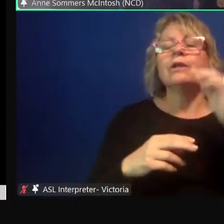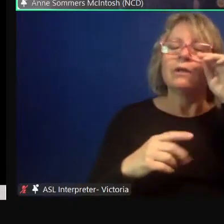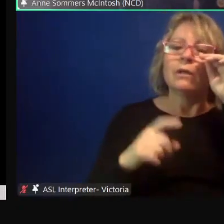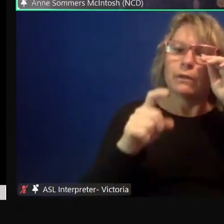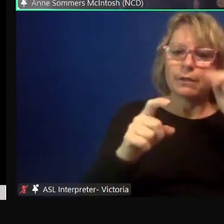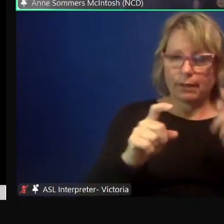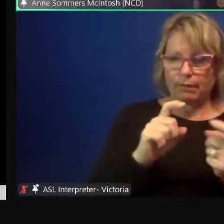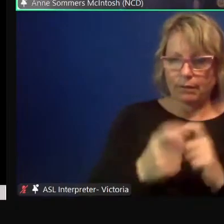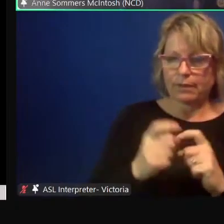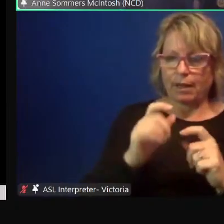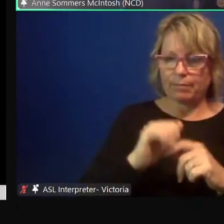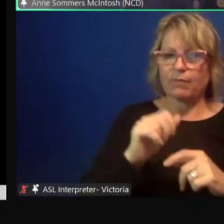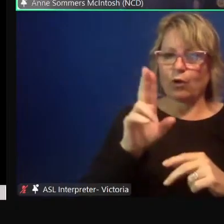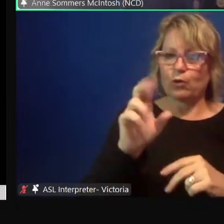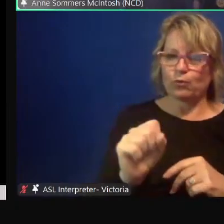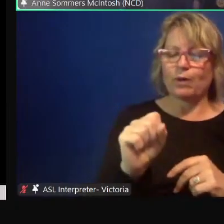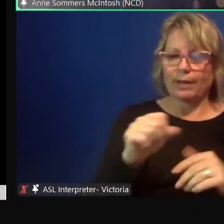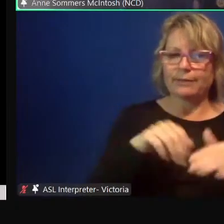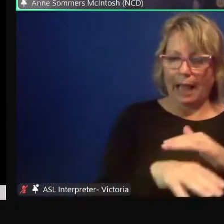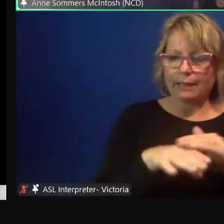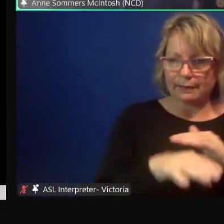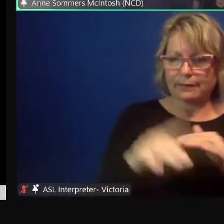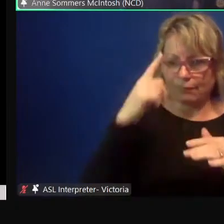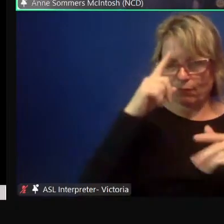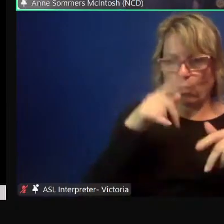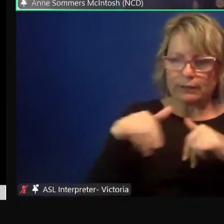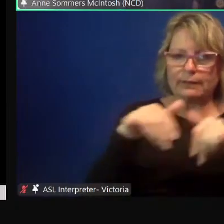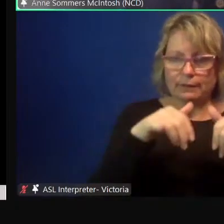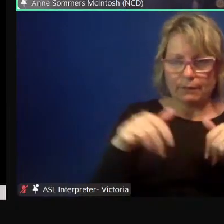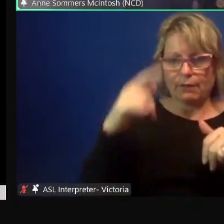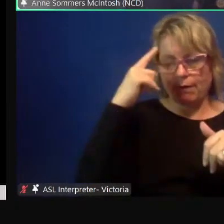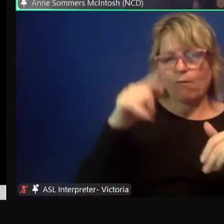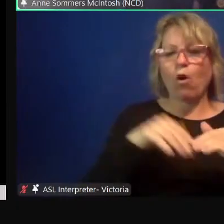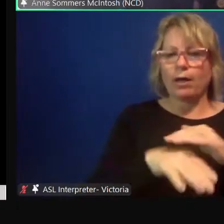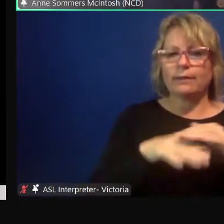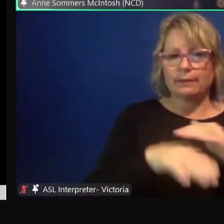the US access board's, standards for accessible medical diagnostic equipment